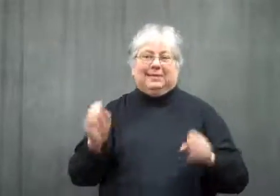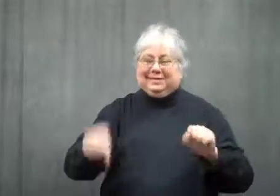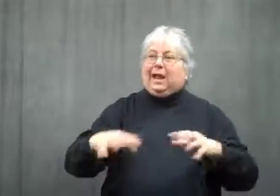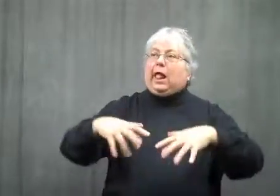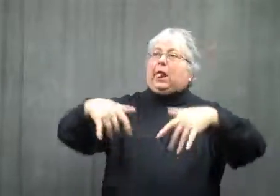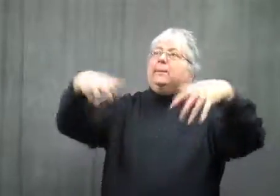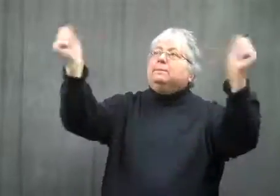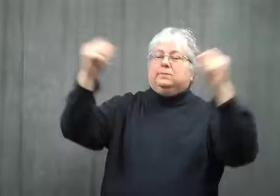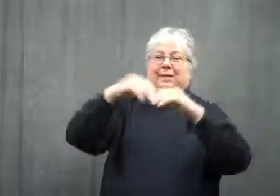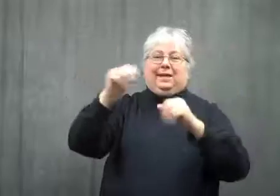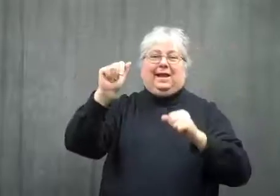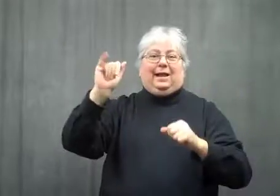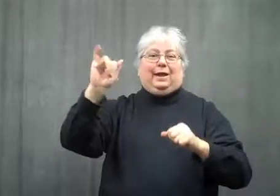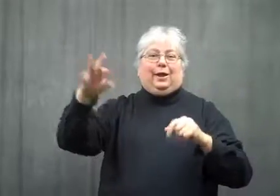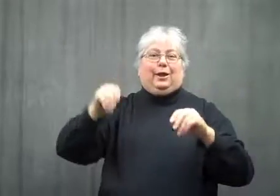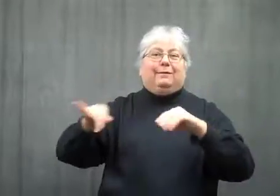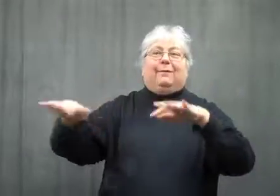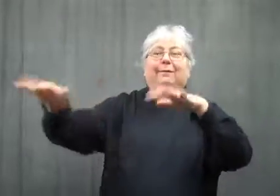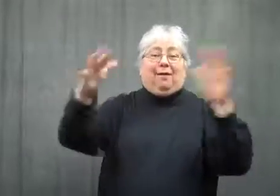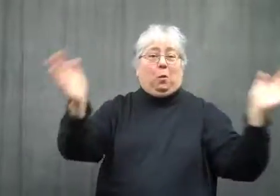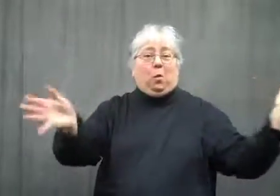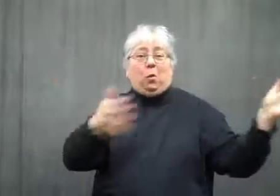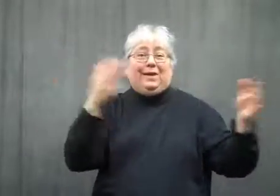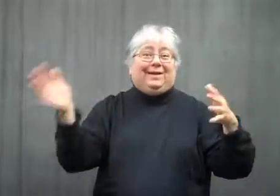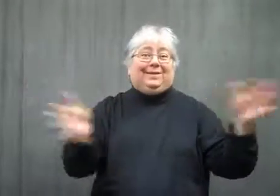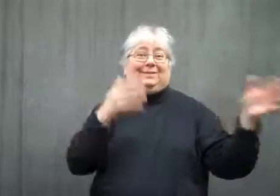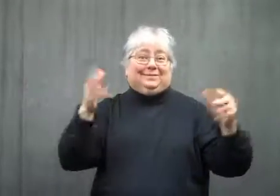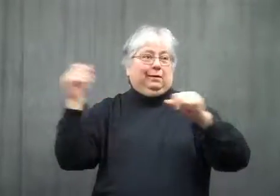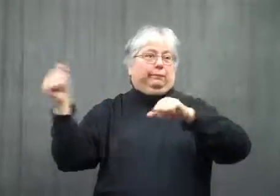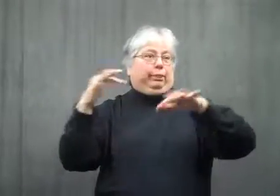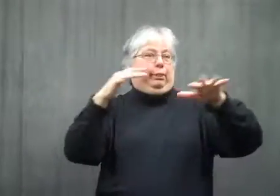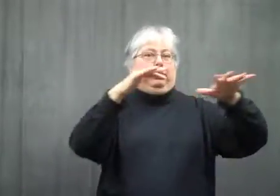It can dissipate in the air and be moved along by winds.